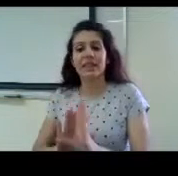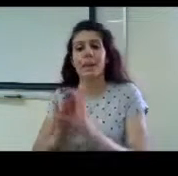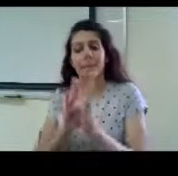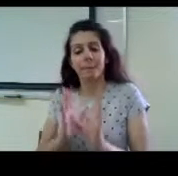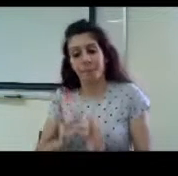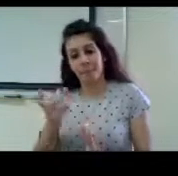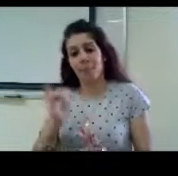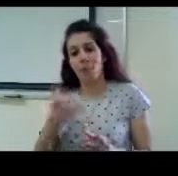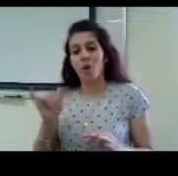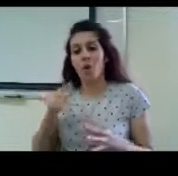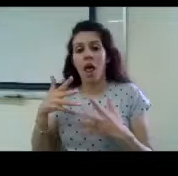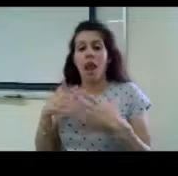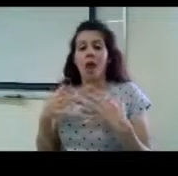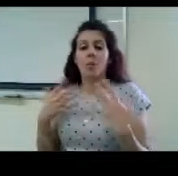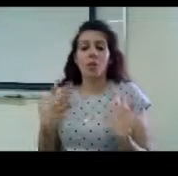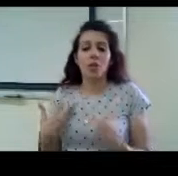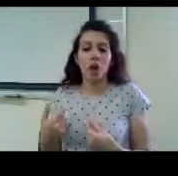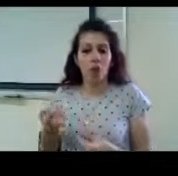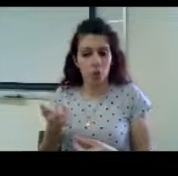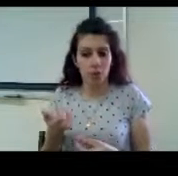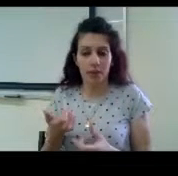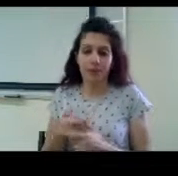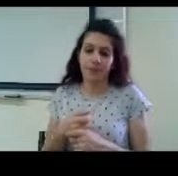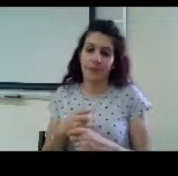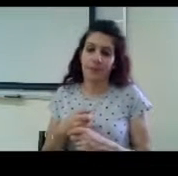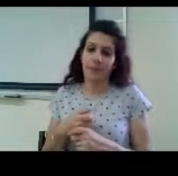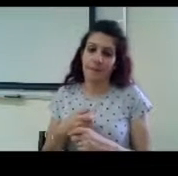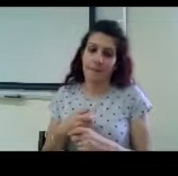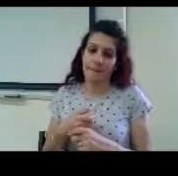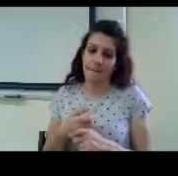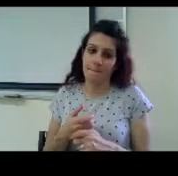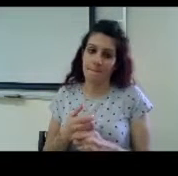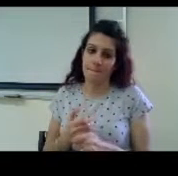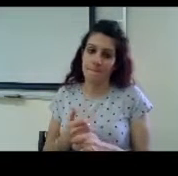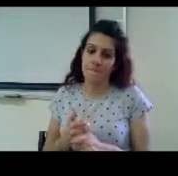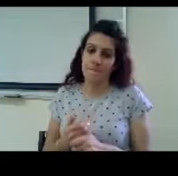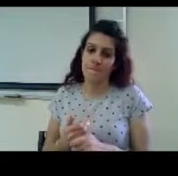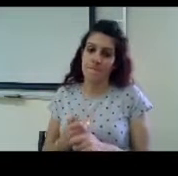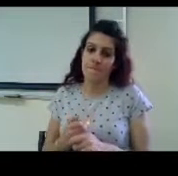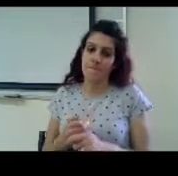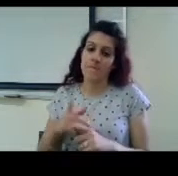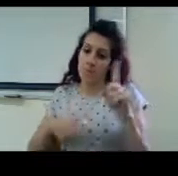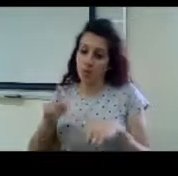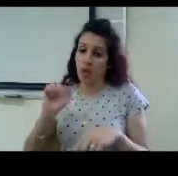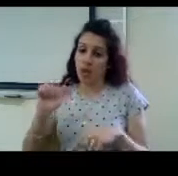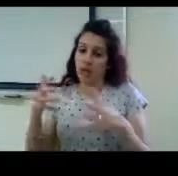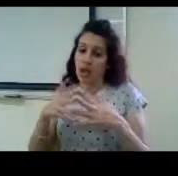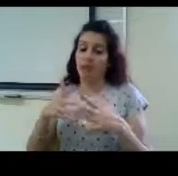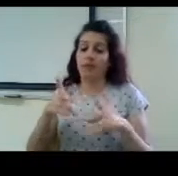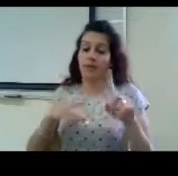what can be done to mitigate Cove in nineteen not to be over fearful but yet